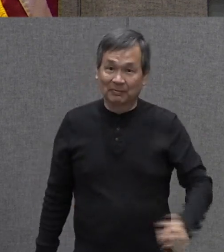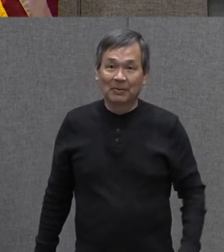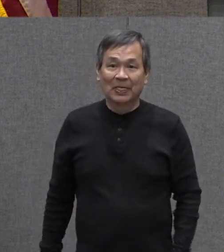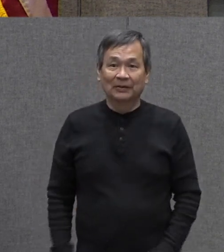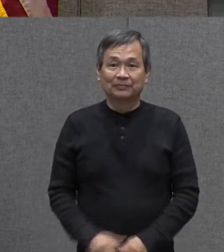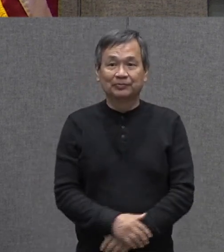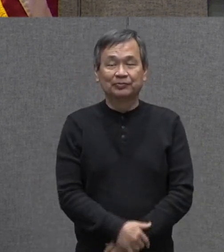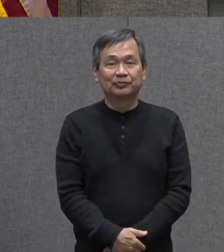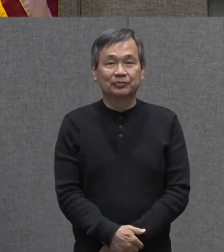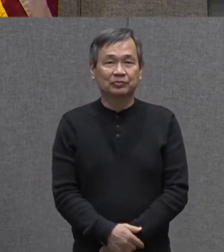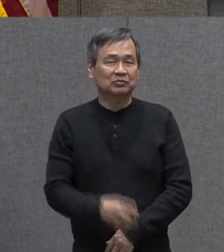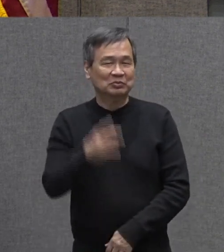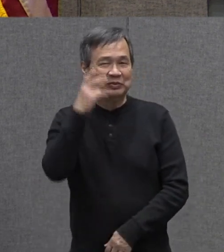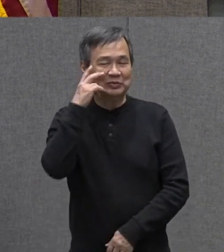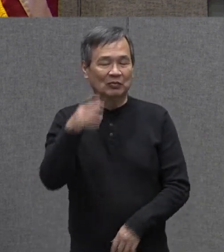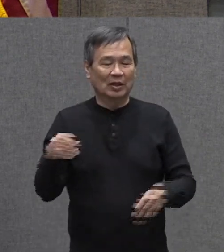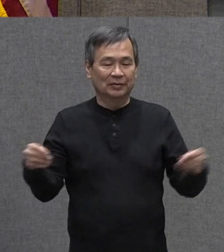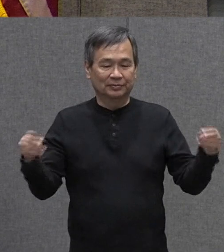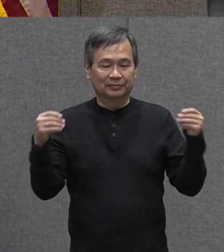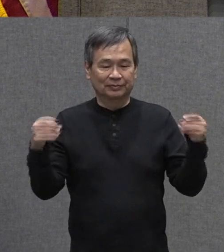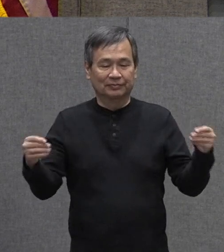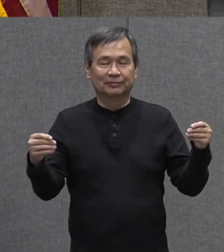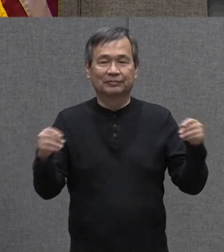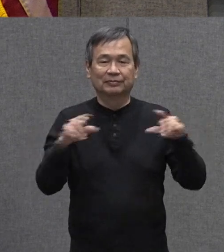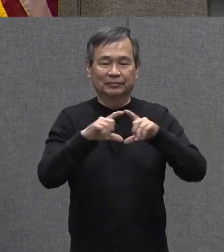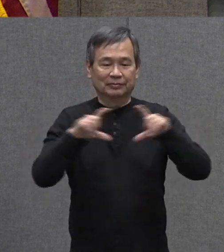I have this sentence frame here. Can you read it?